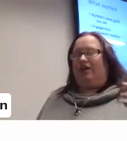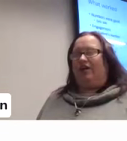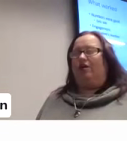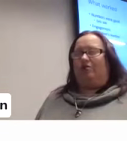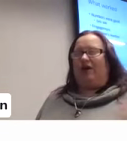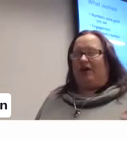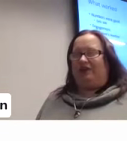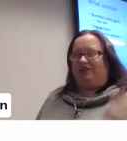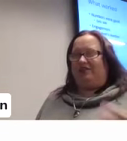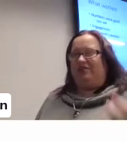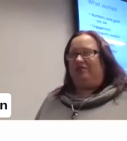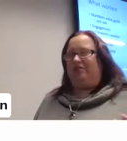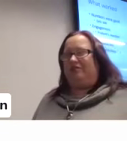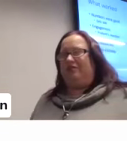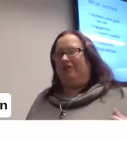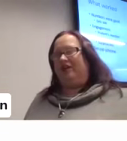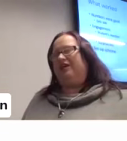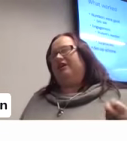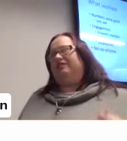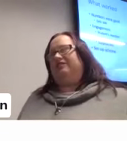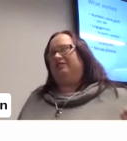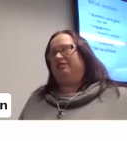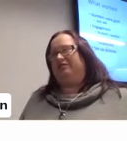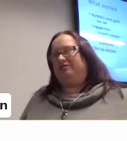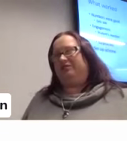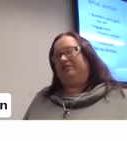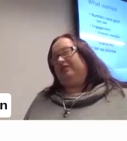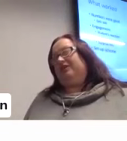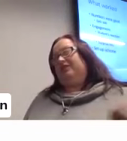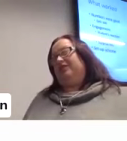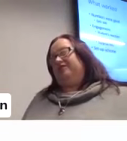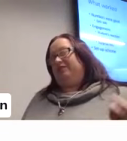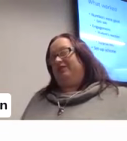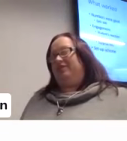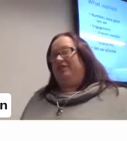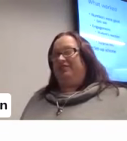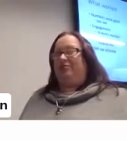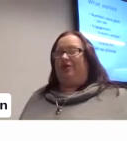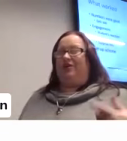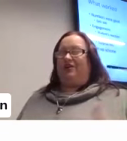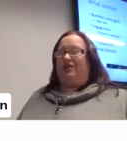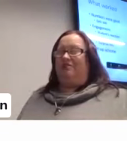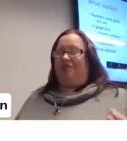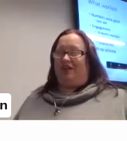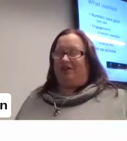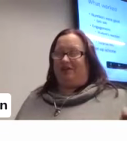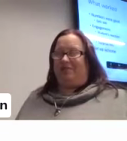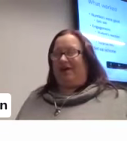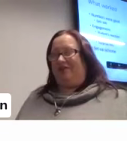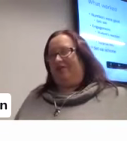And several students that they interviewed really got what we were saying. And were like, oh, wow. I didn't know this was a thing.